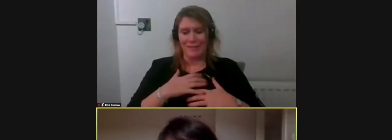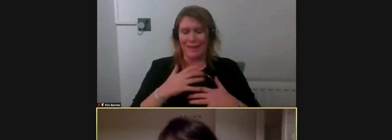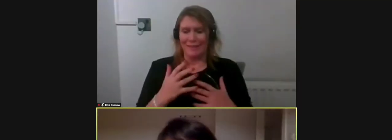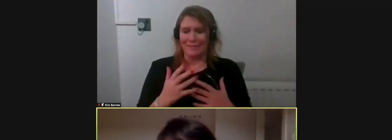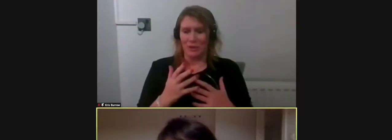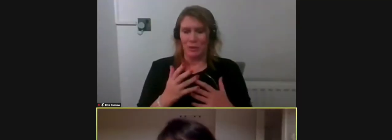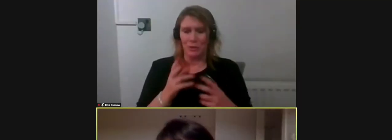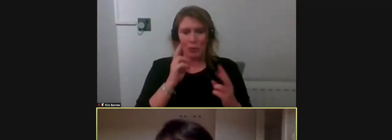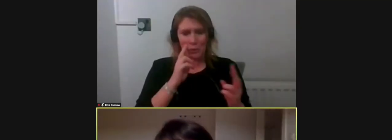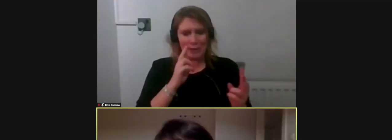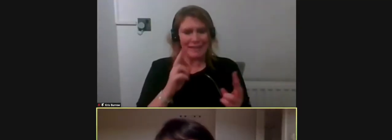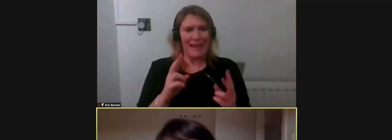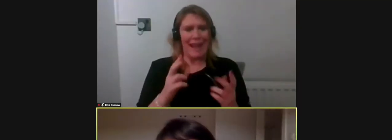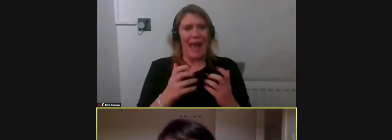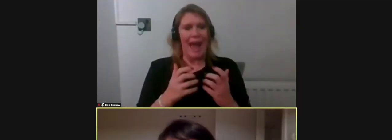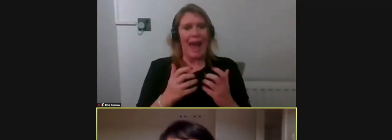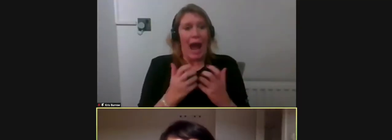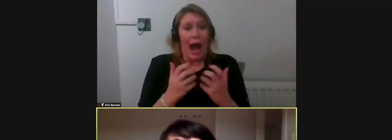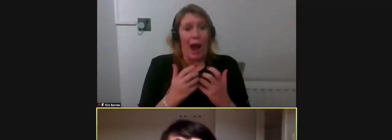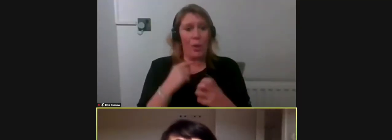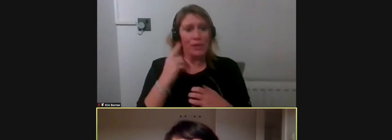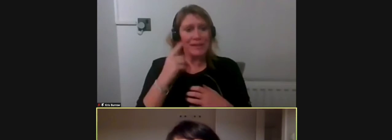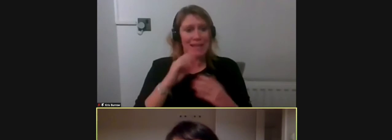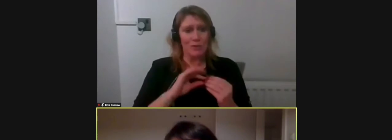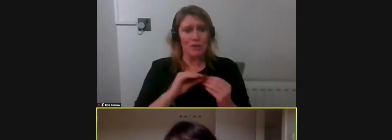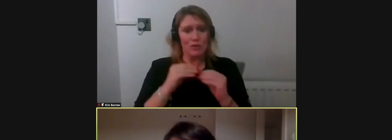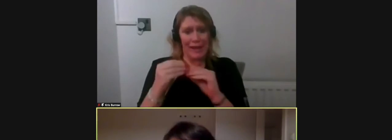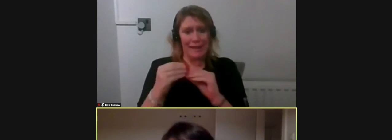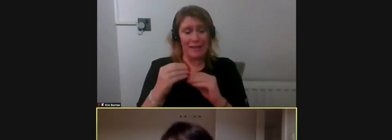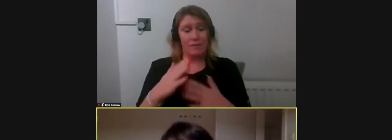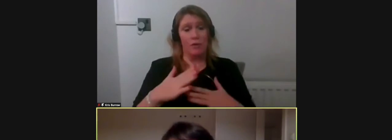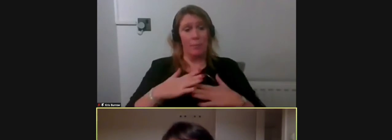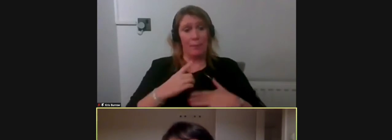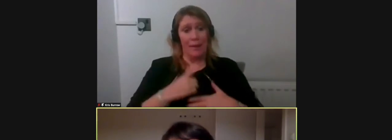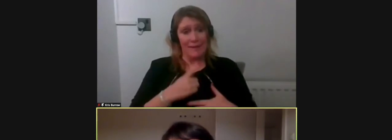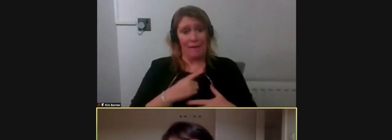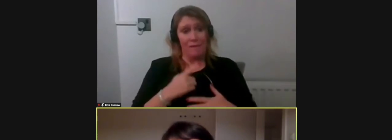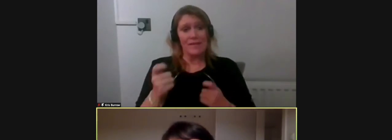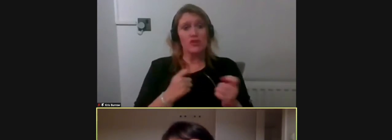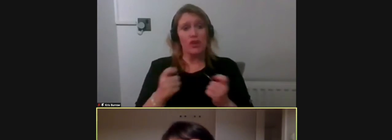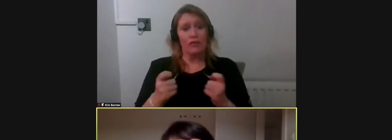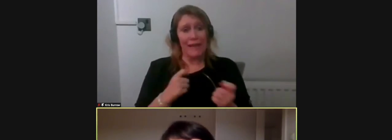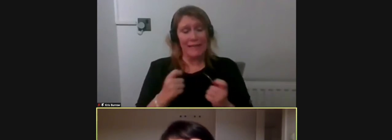created. So, for me as a director, I was